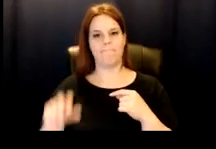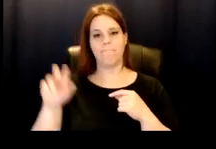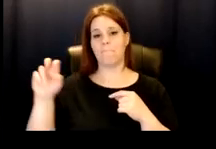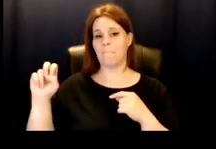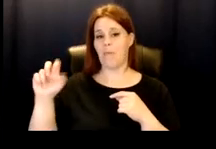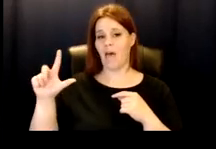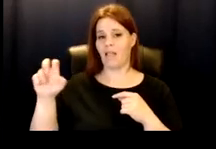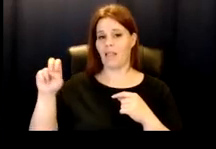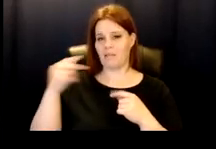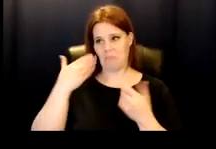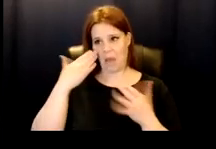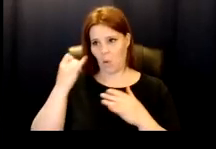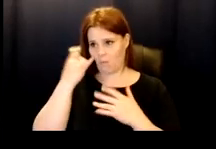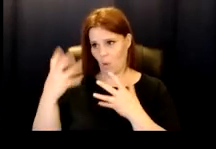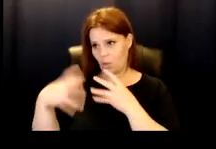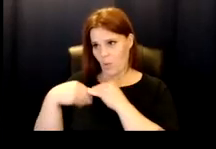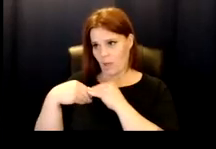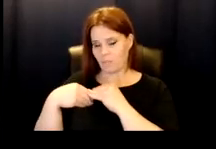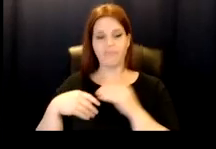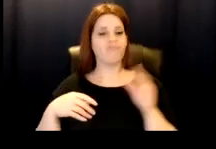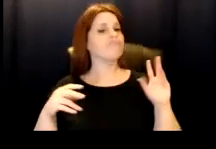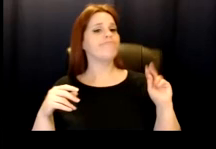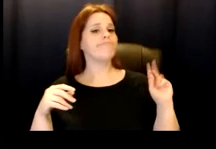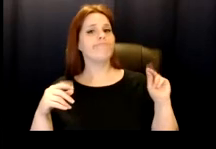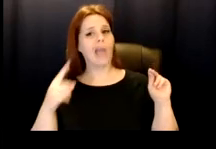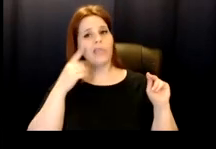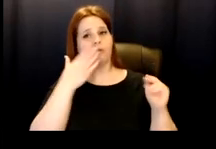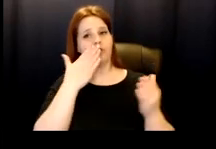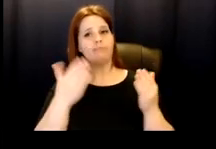you wanted to add anything to that. >> No, I think that's good. And certainly